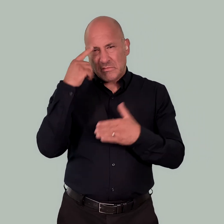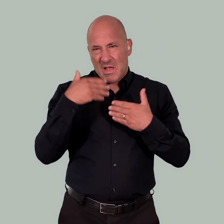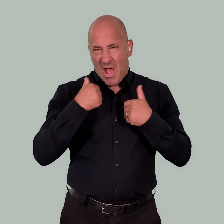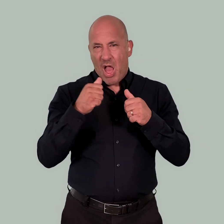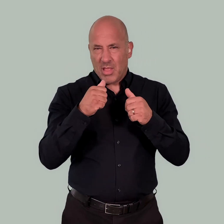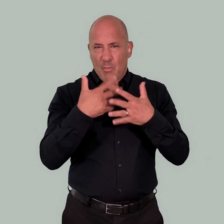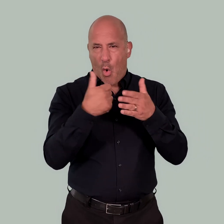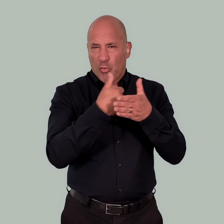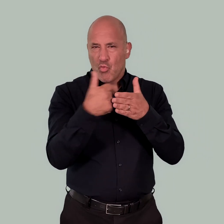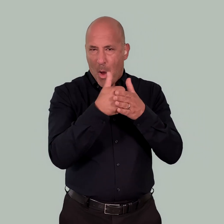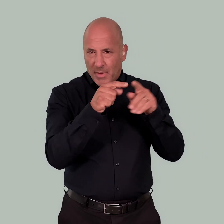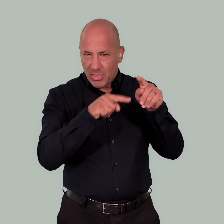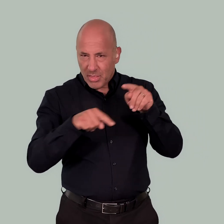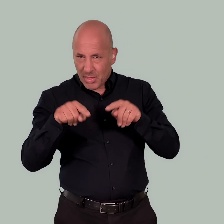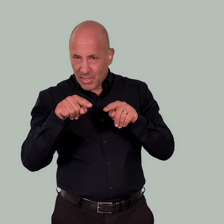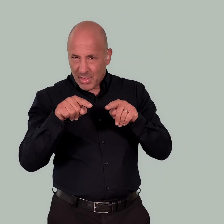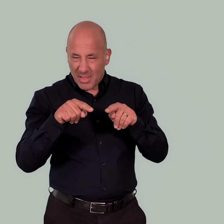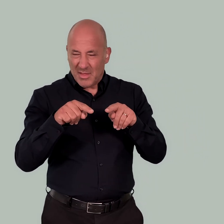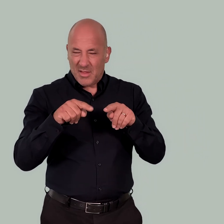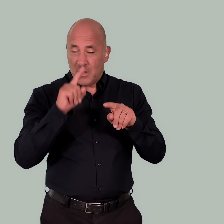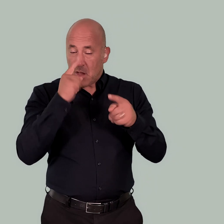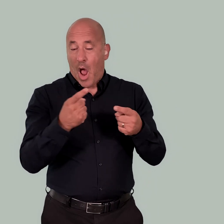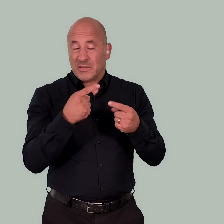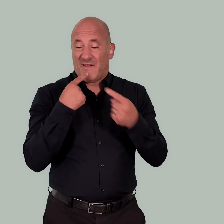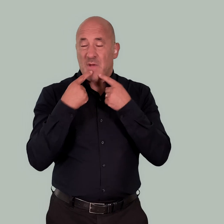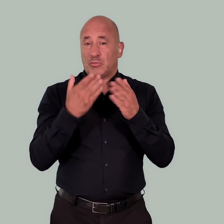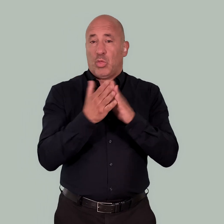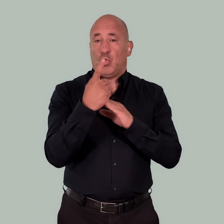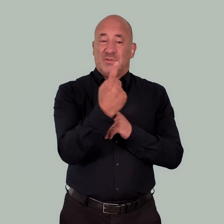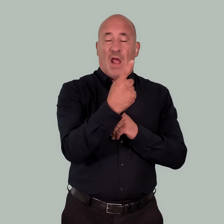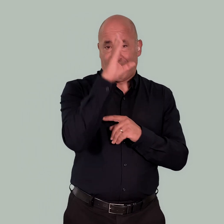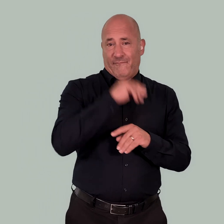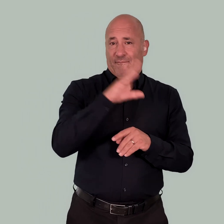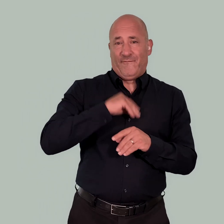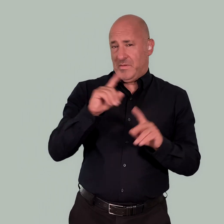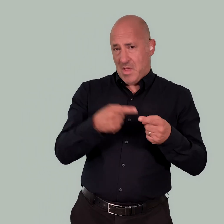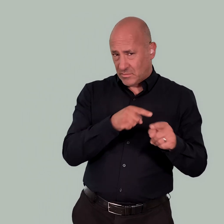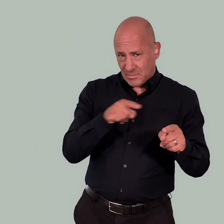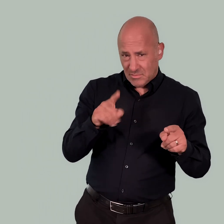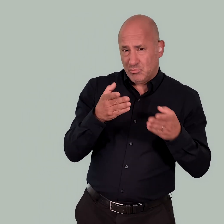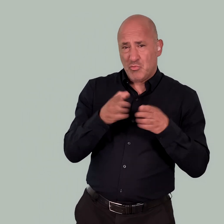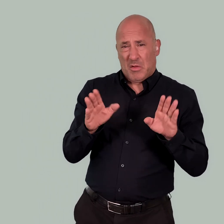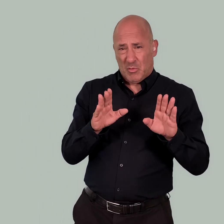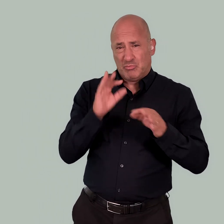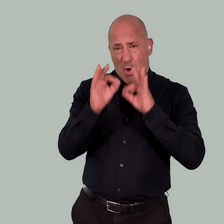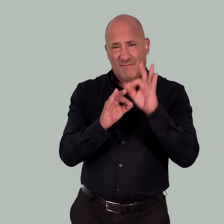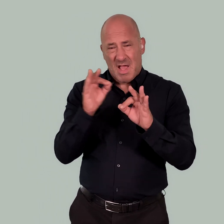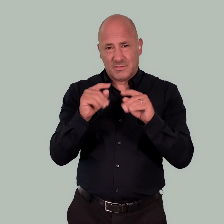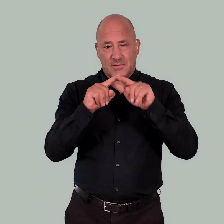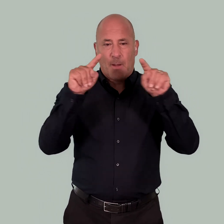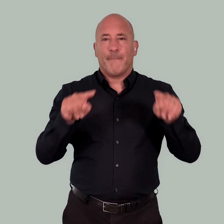common mental conditions in a way that is not possible with self-reporting in other, general purpose, surveys